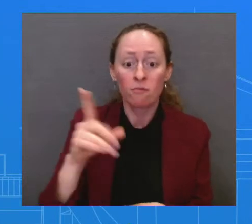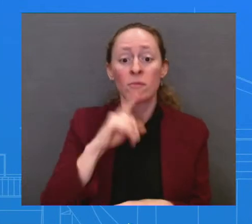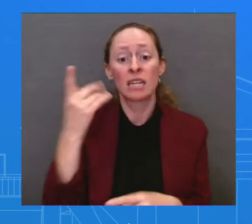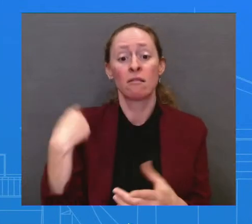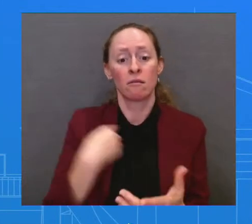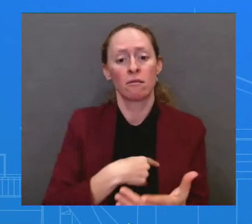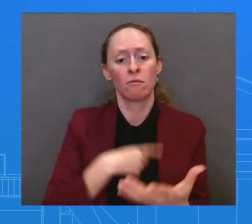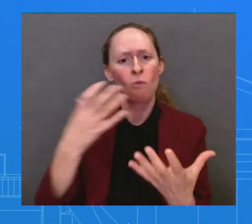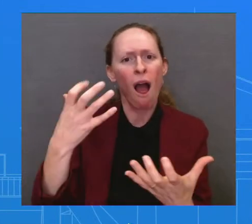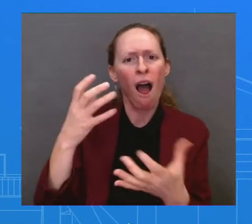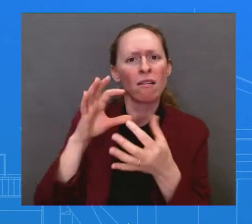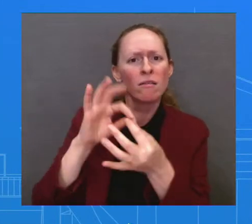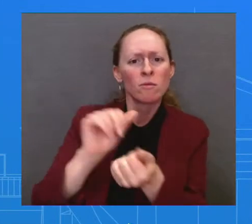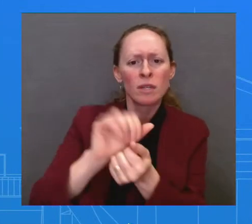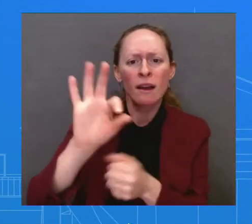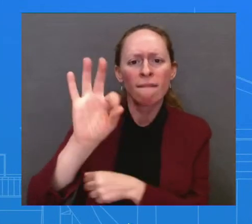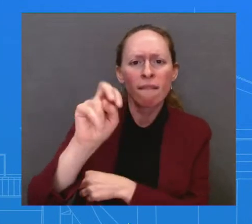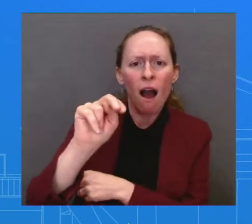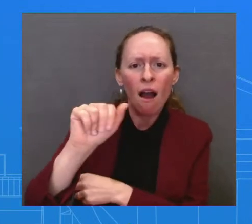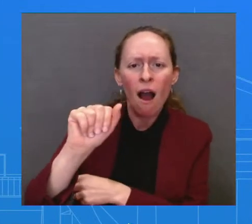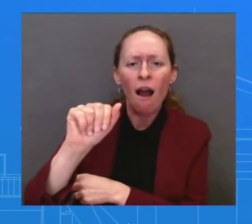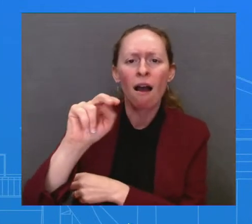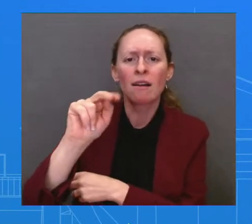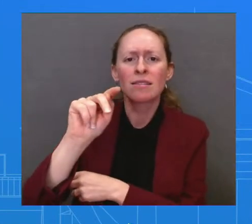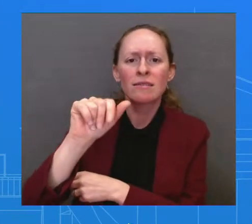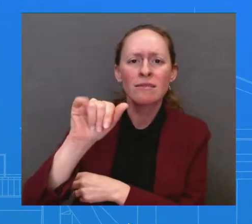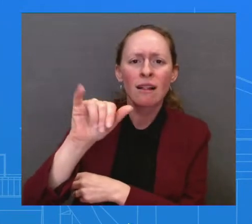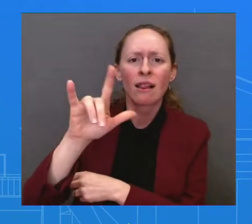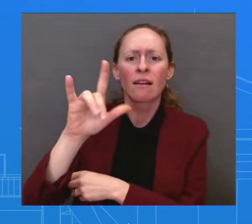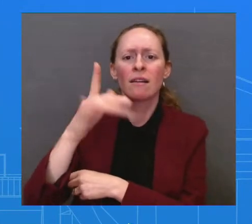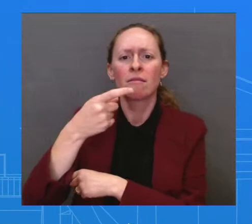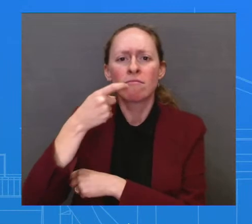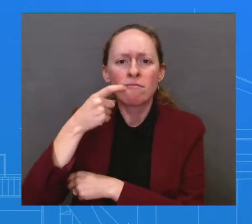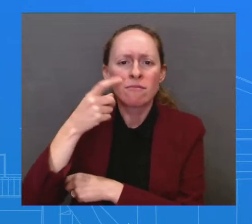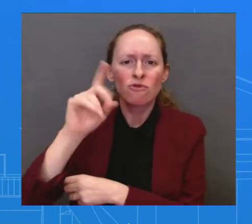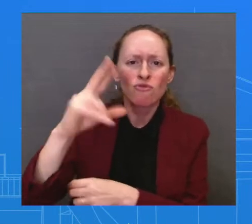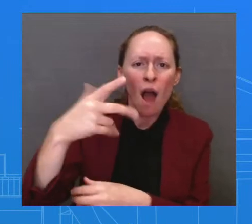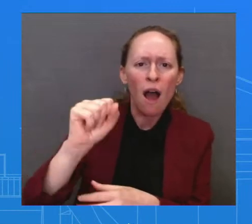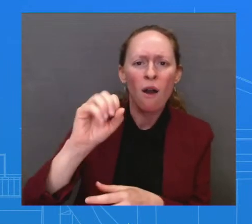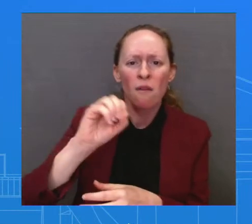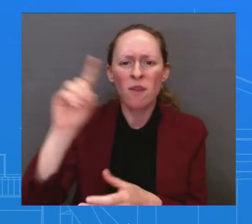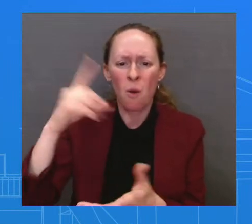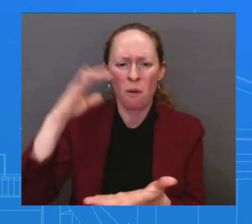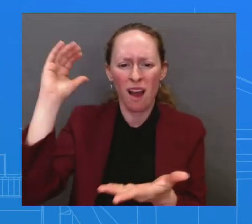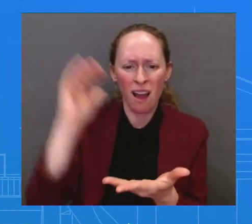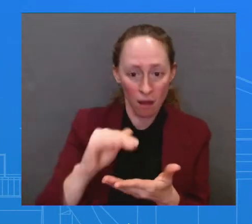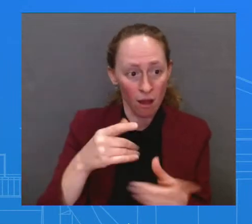legal enforcement at the border. They're trying to reverse that. And so, that is the reality that we're dealing with.